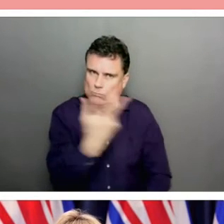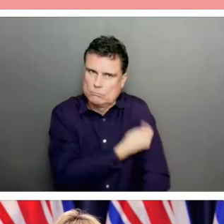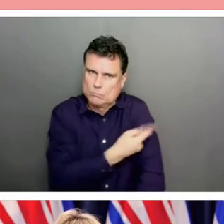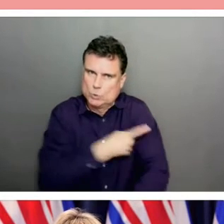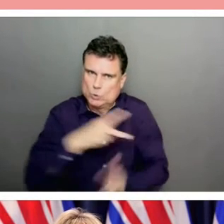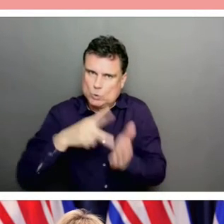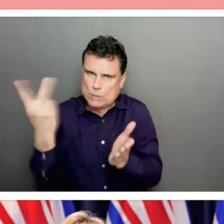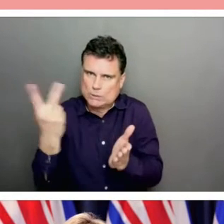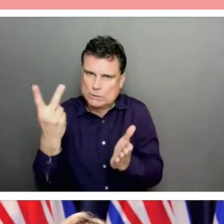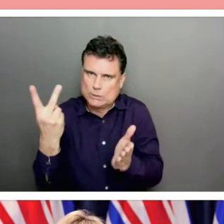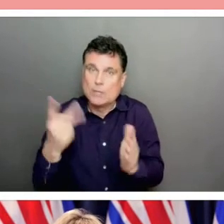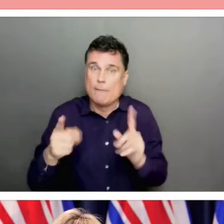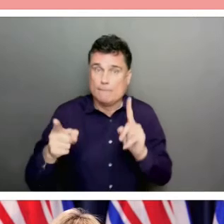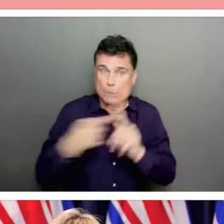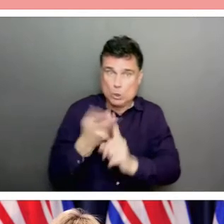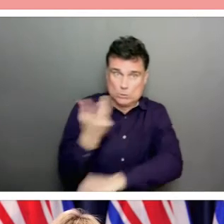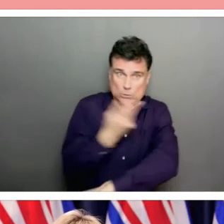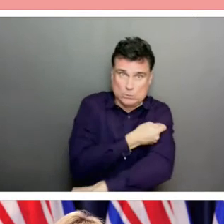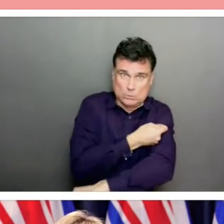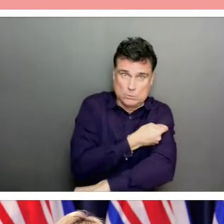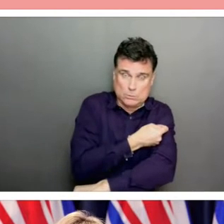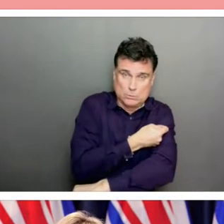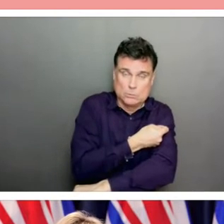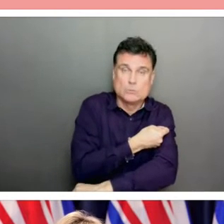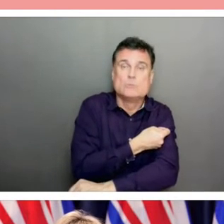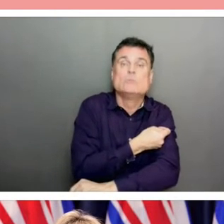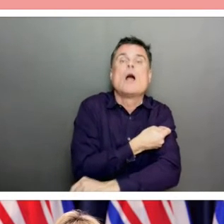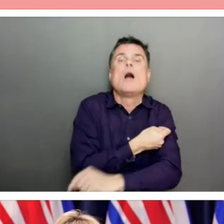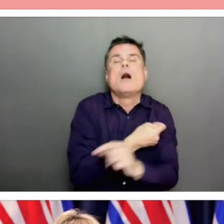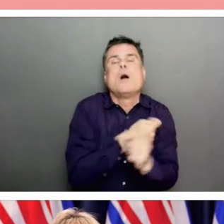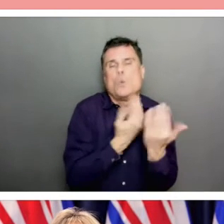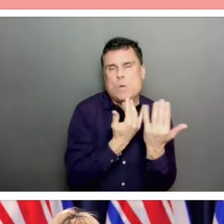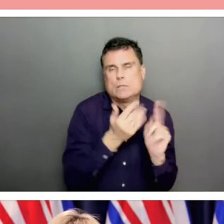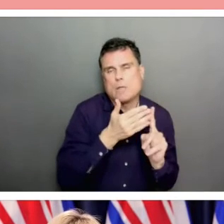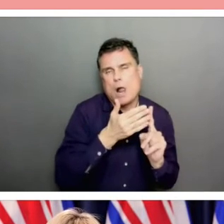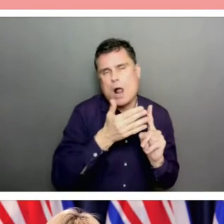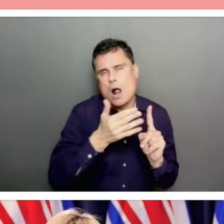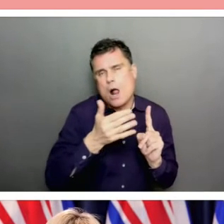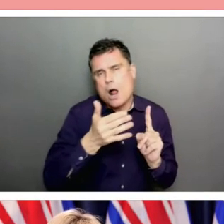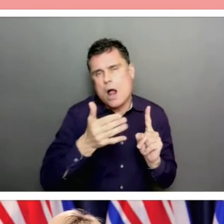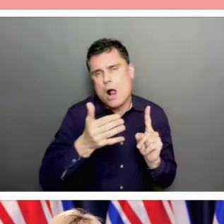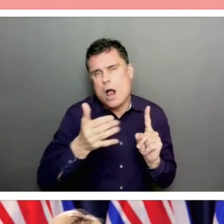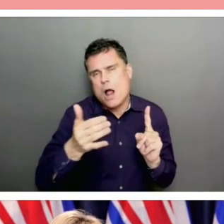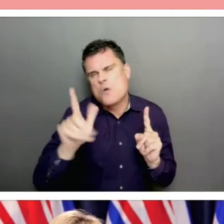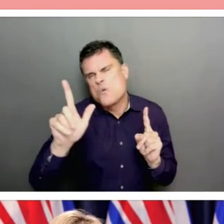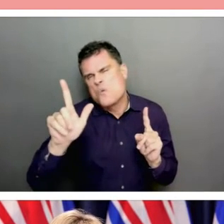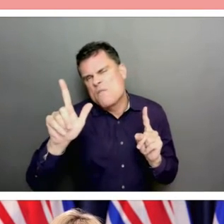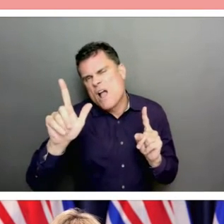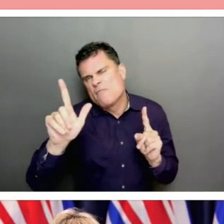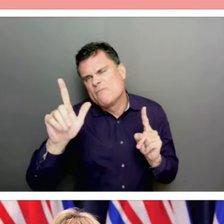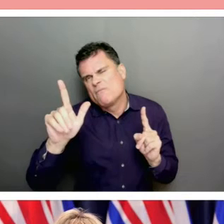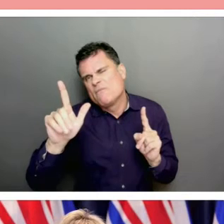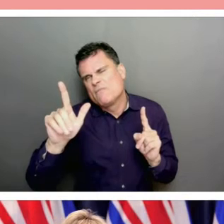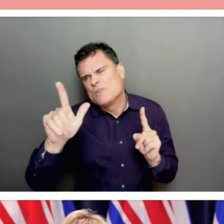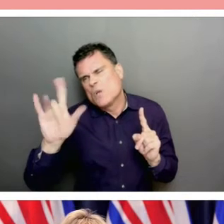vaccine and provide that increased protection for people during this very critical time if we just slightly delay when people